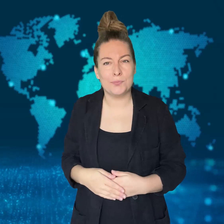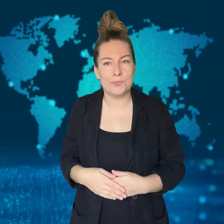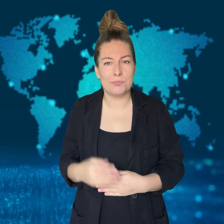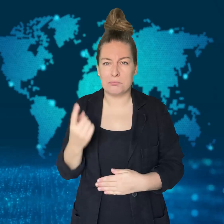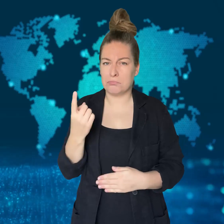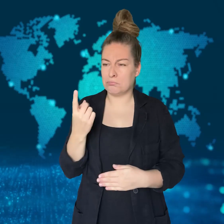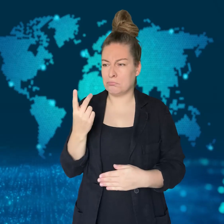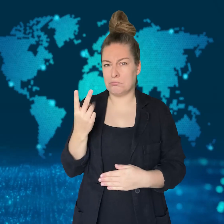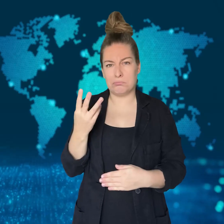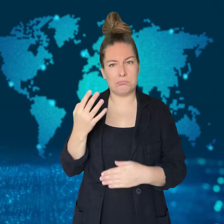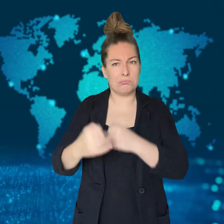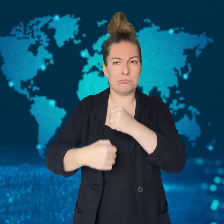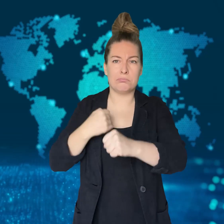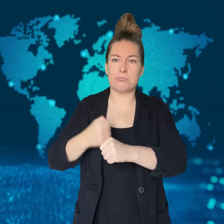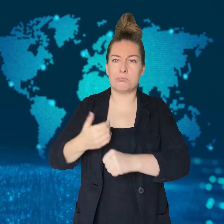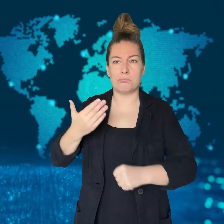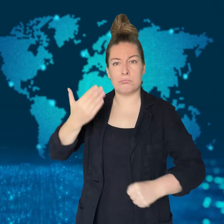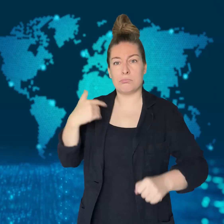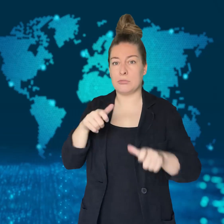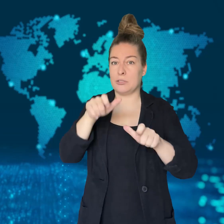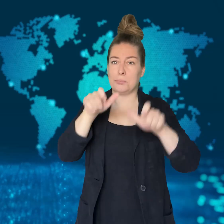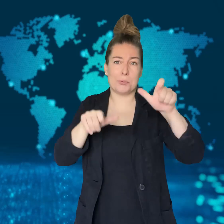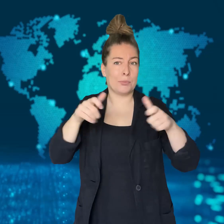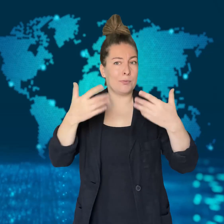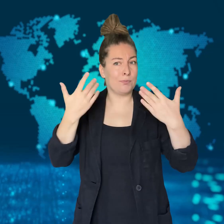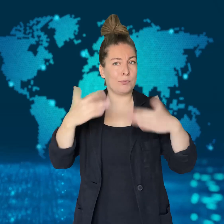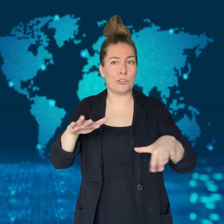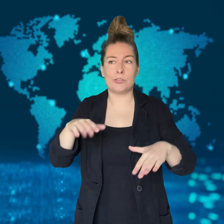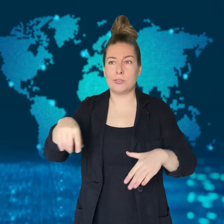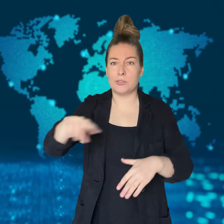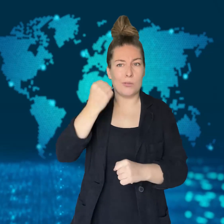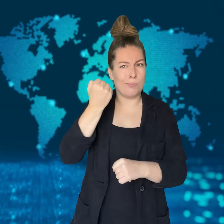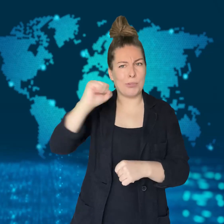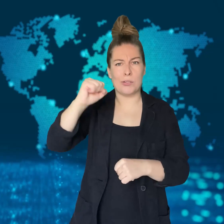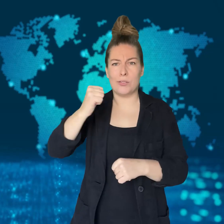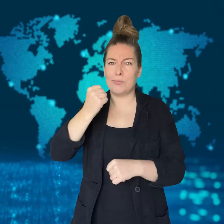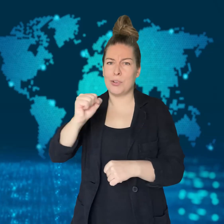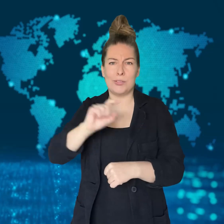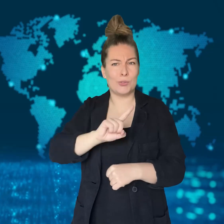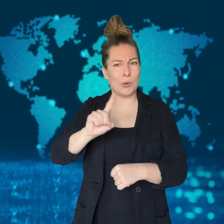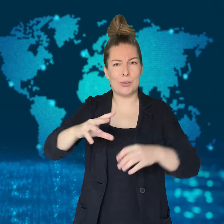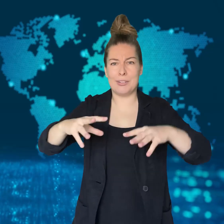and tore down cameras or wore masks to cover their faces.